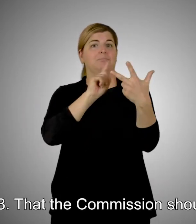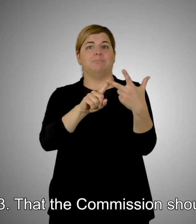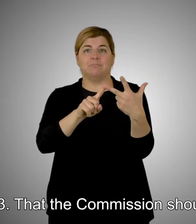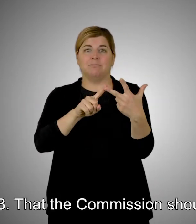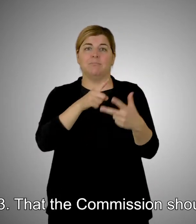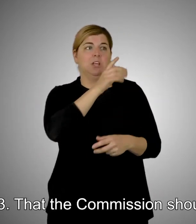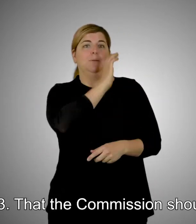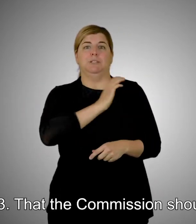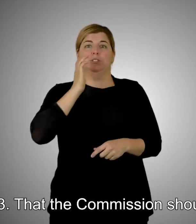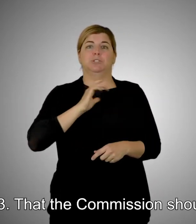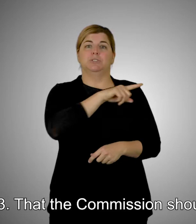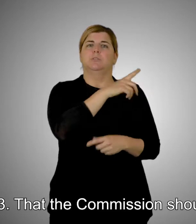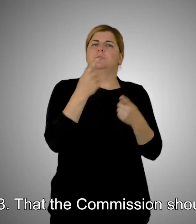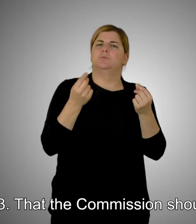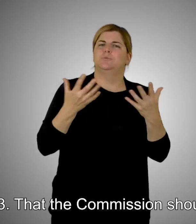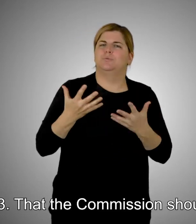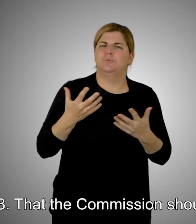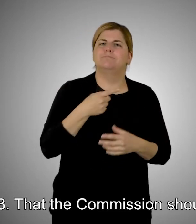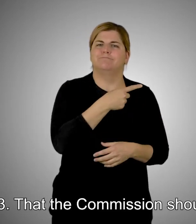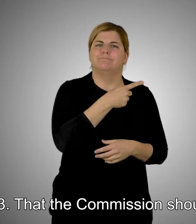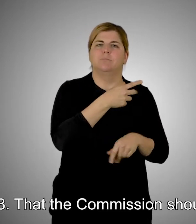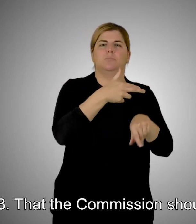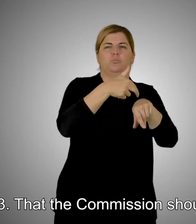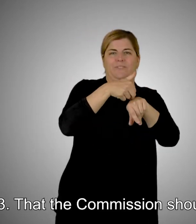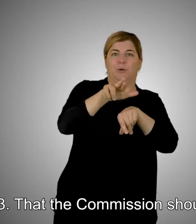3. That the Commission should refer